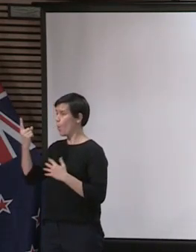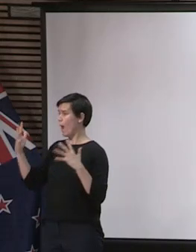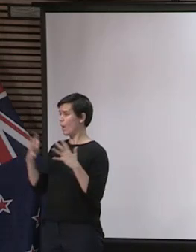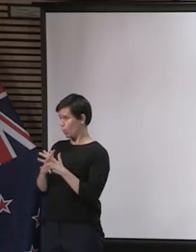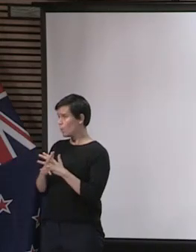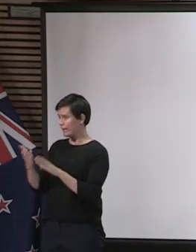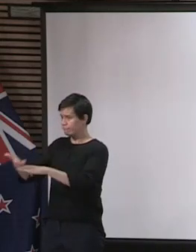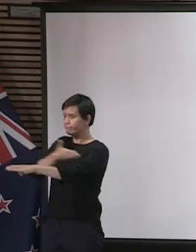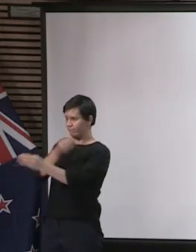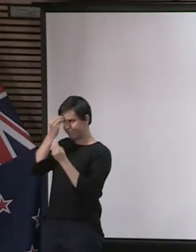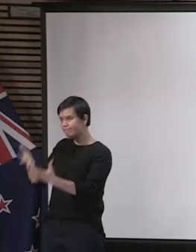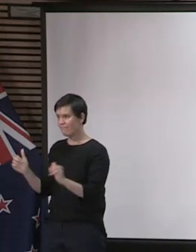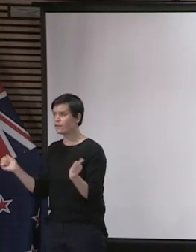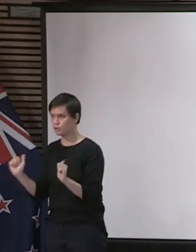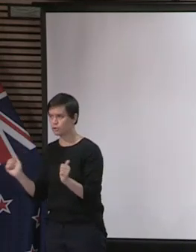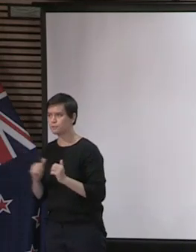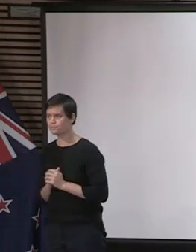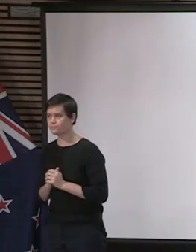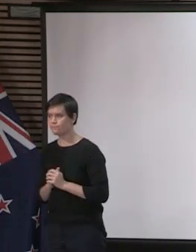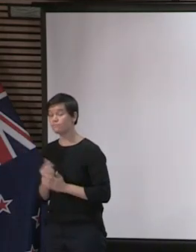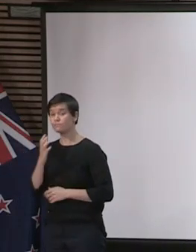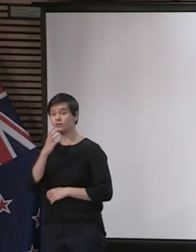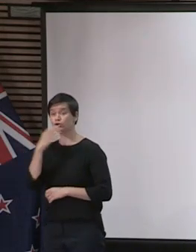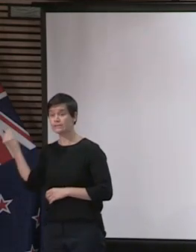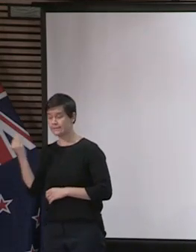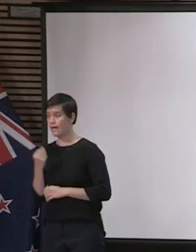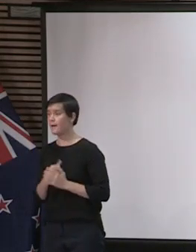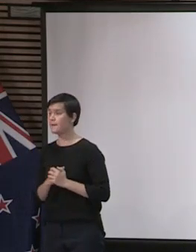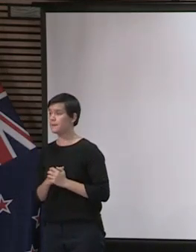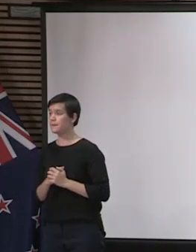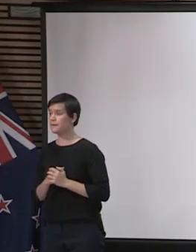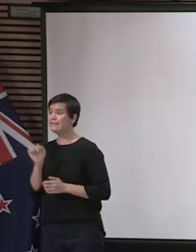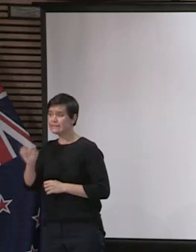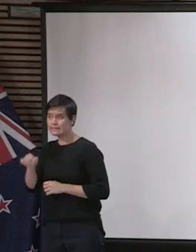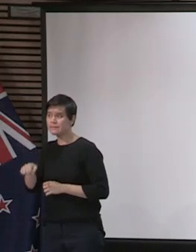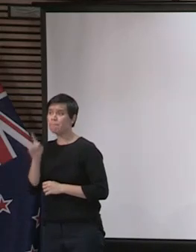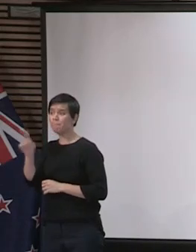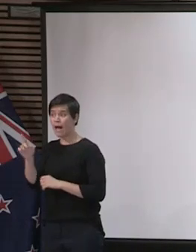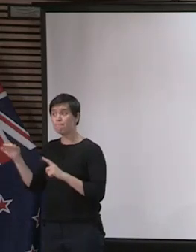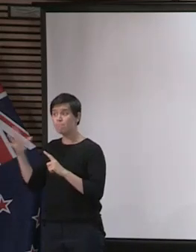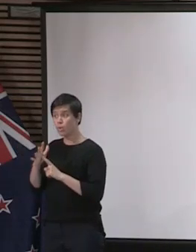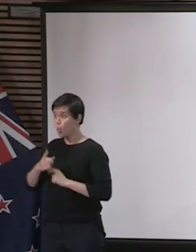PRIME MINISTER JACINDA ARDERN: Keeping in mind, of course, our underlying principle of